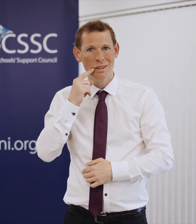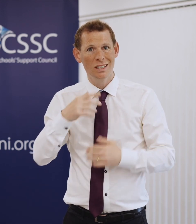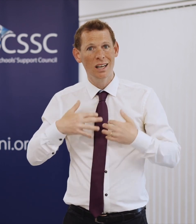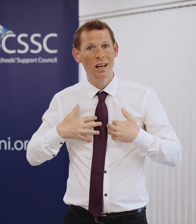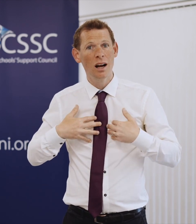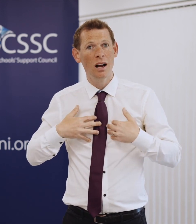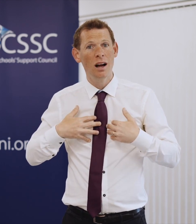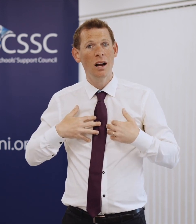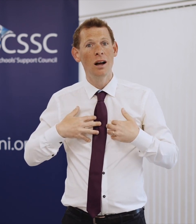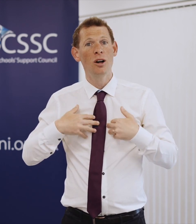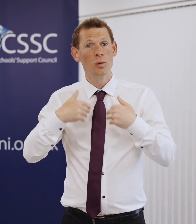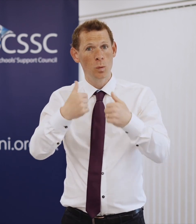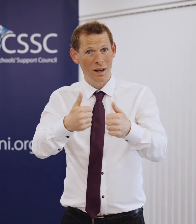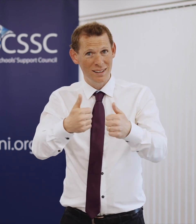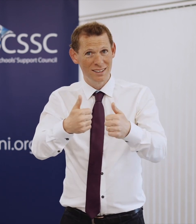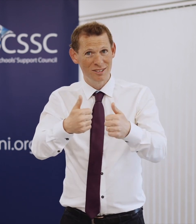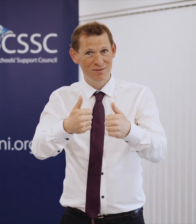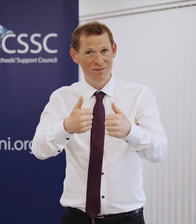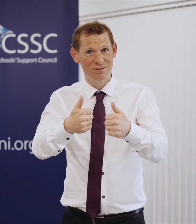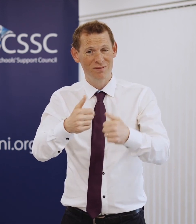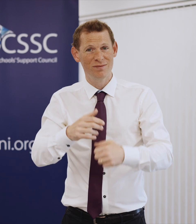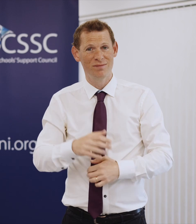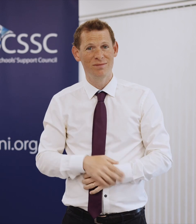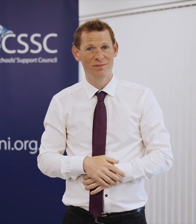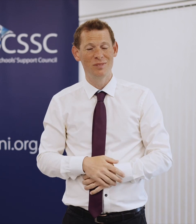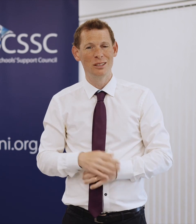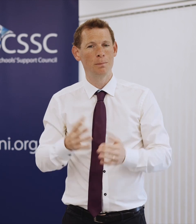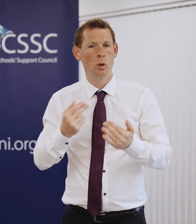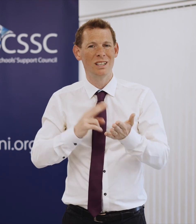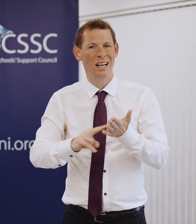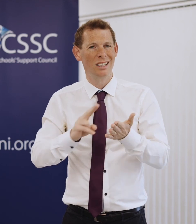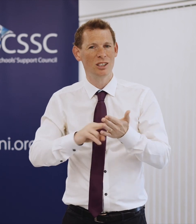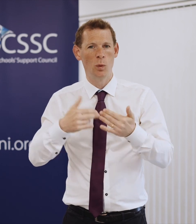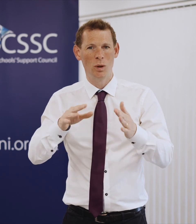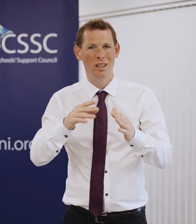Deaf people would sign this sign which means how are you but it's more natural